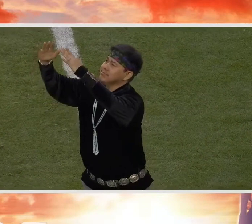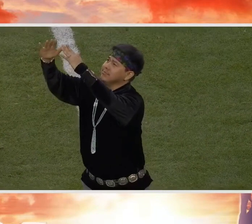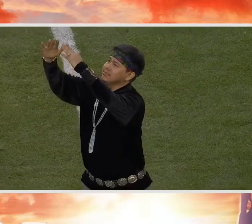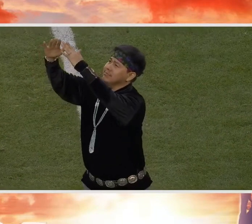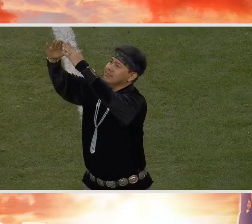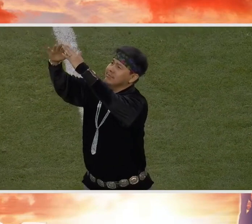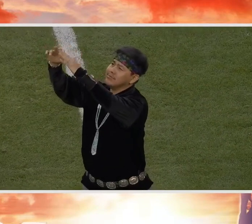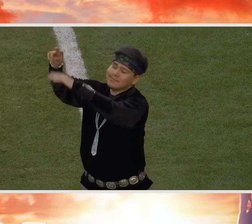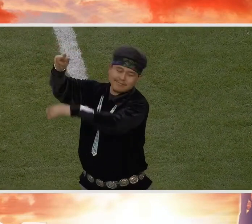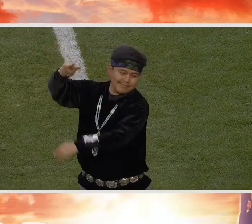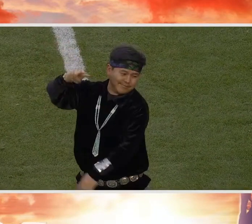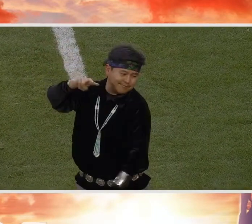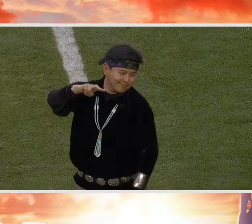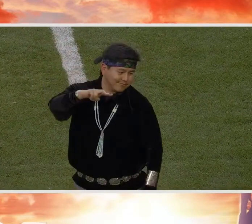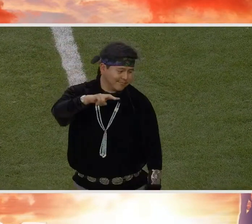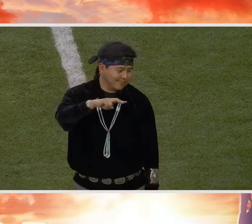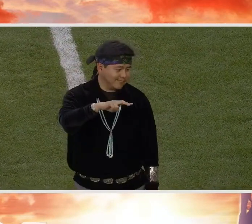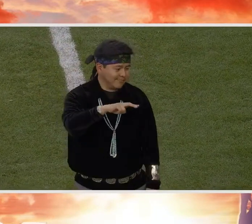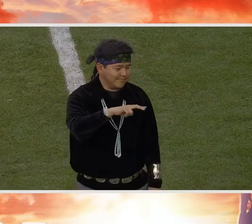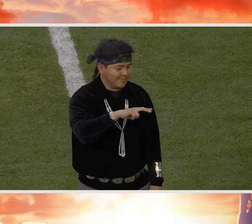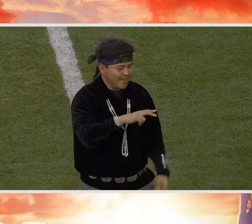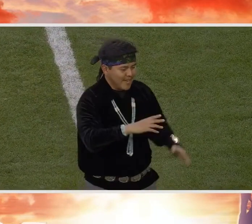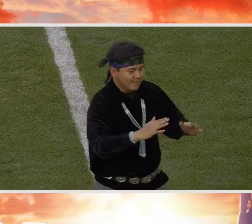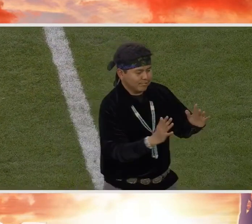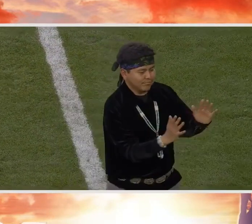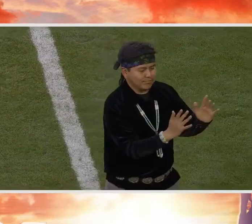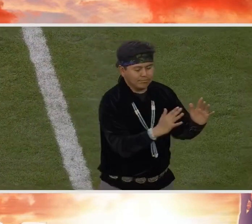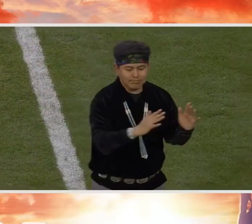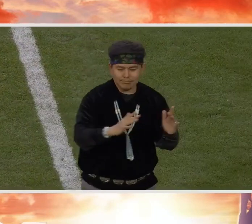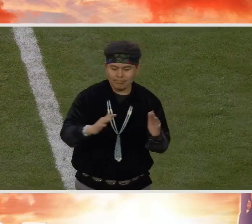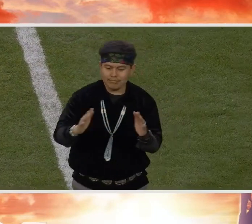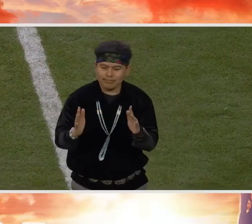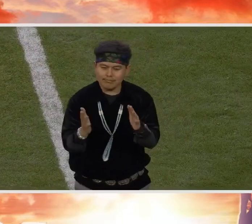DPAN, Deaf Performance Artist Network, and other groups like that